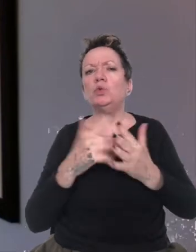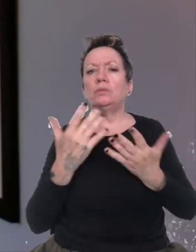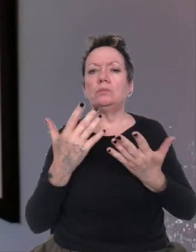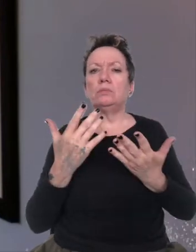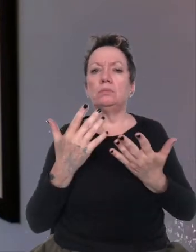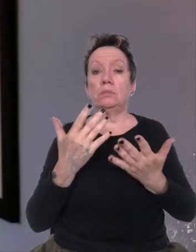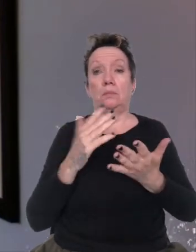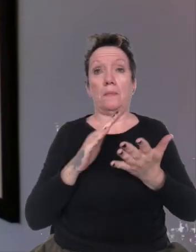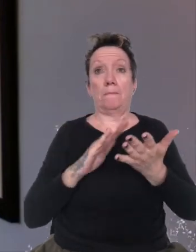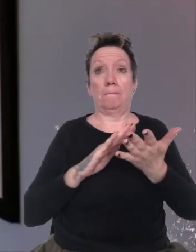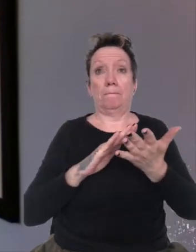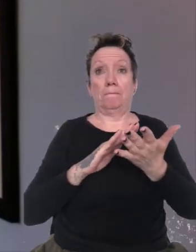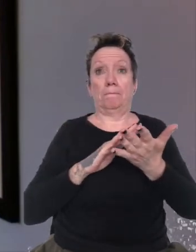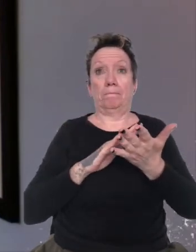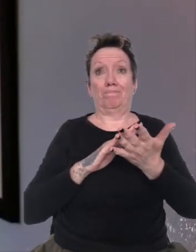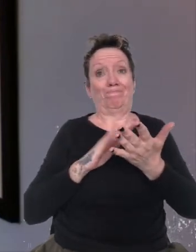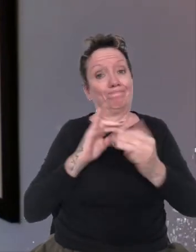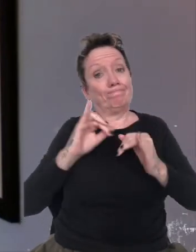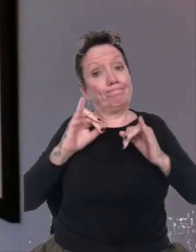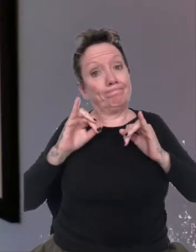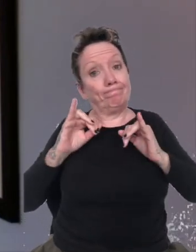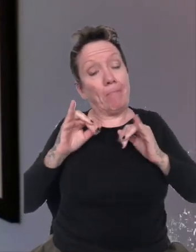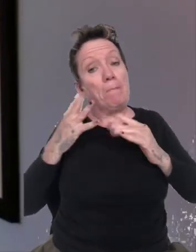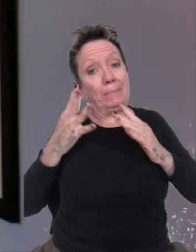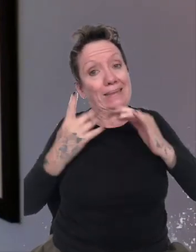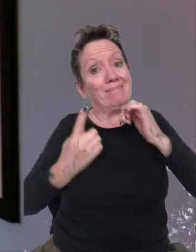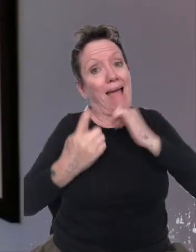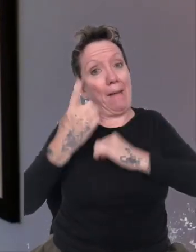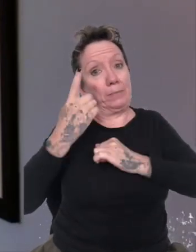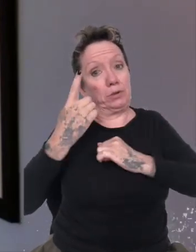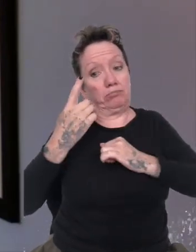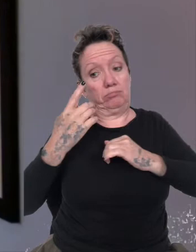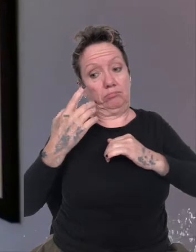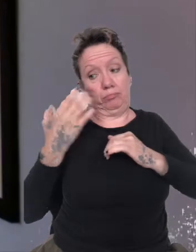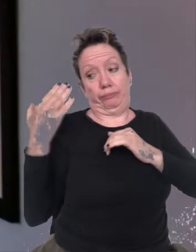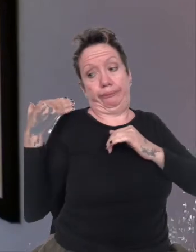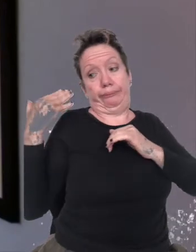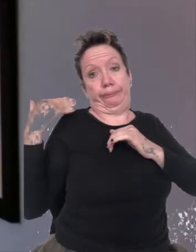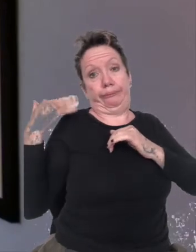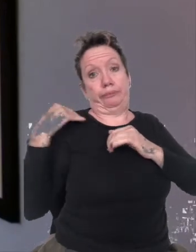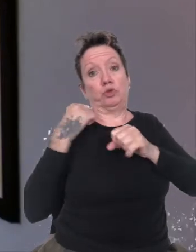few weeks following, um, the, the killing of George Floyd in America